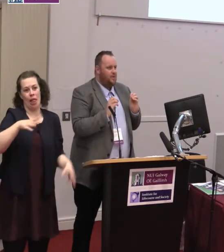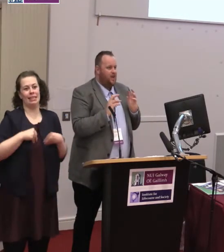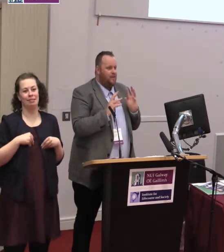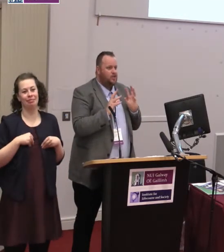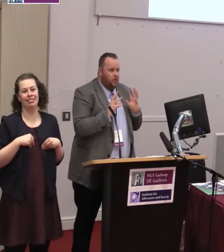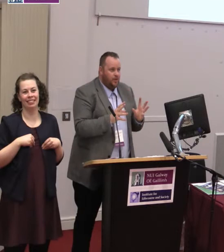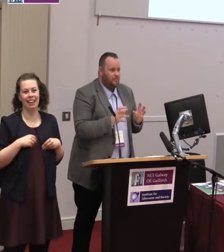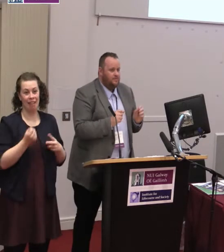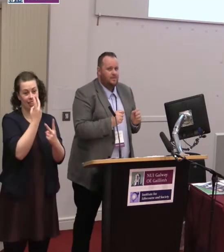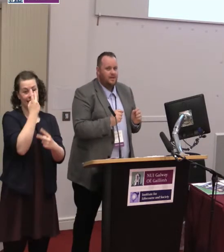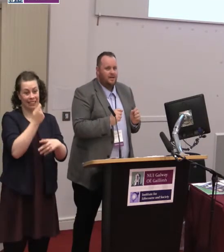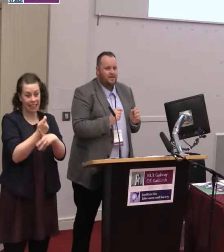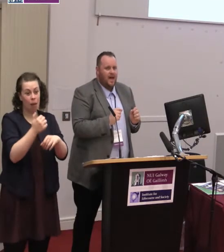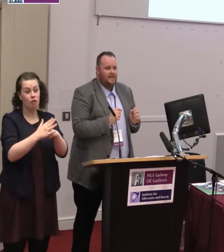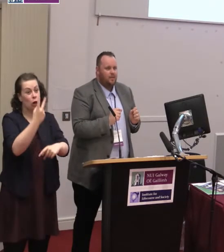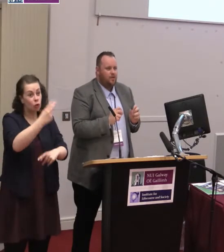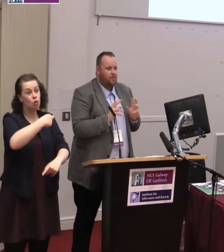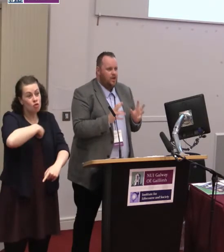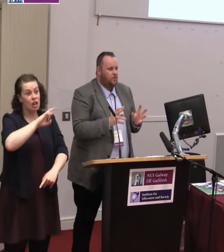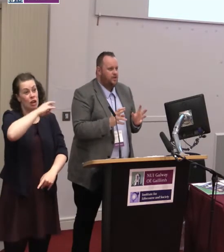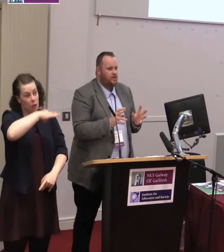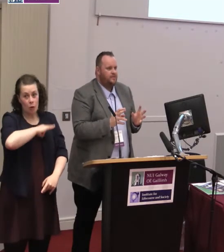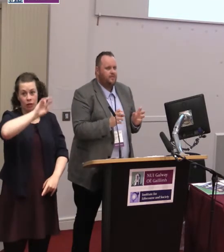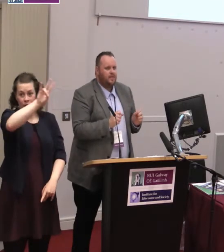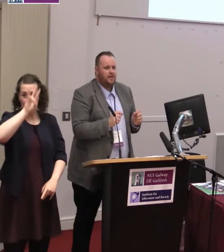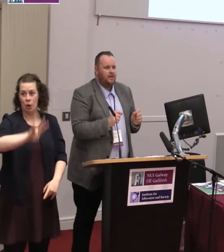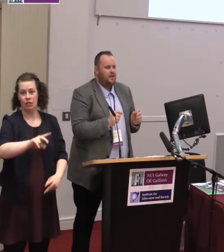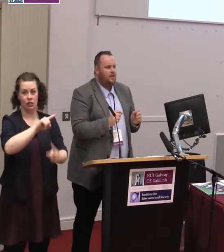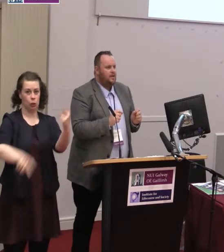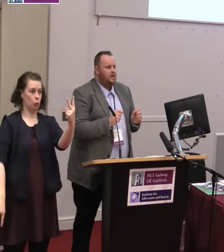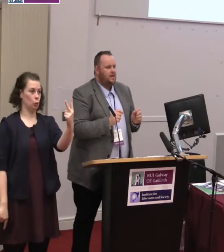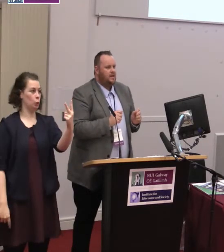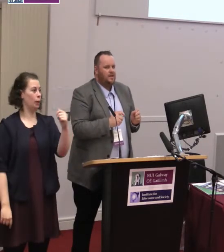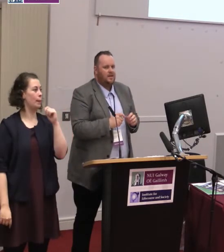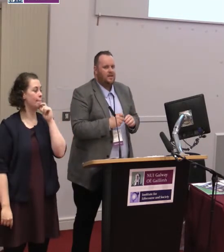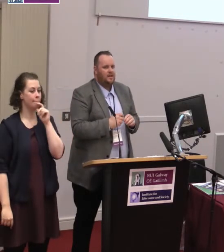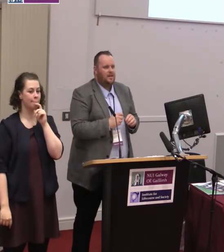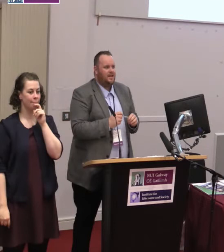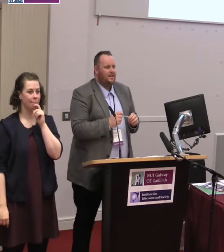We have time for two of them.